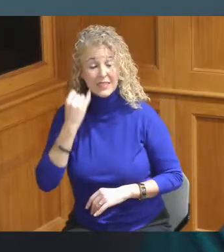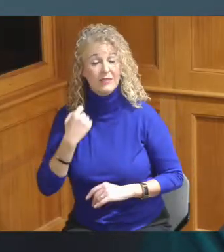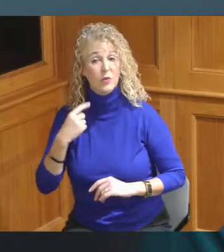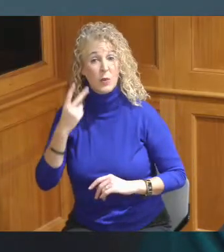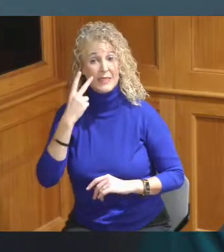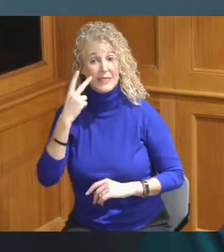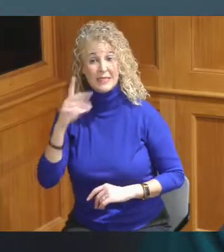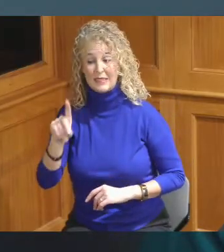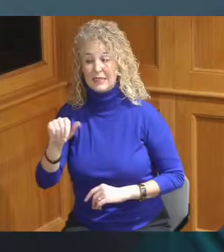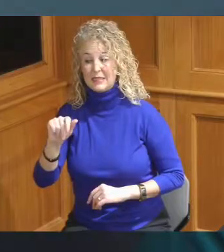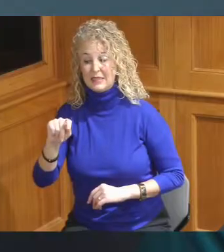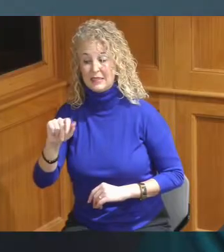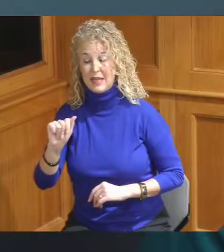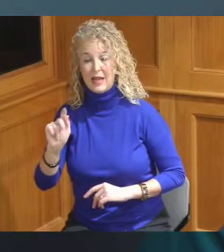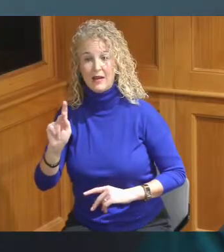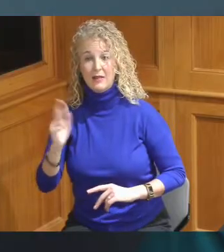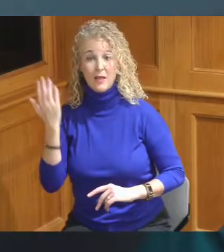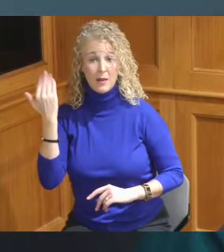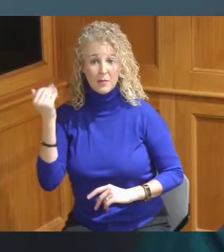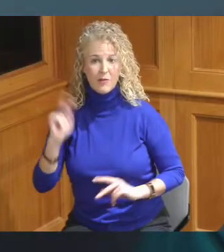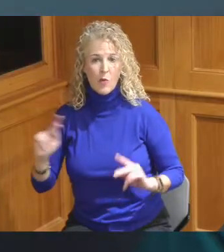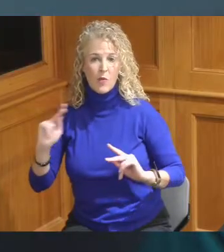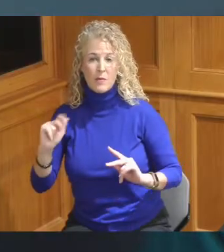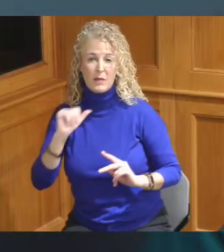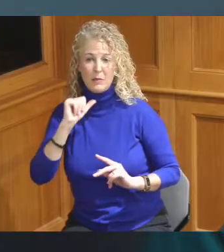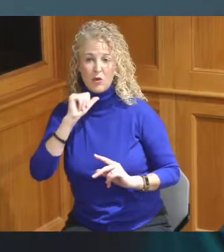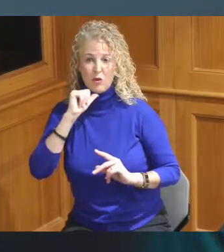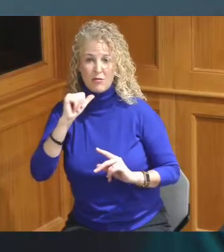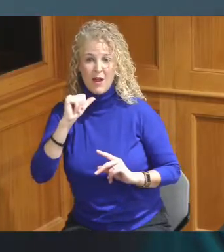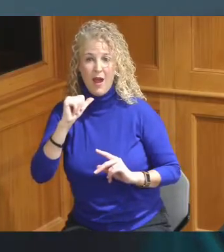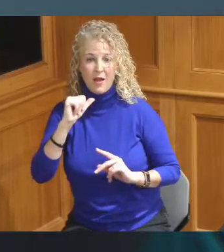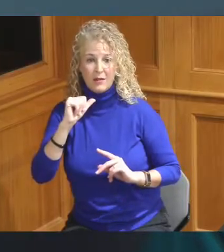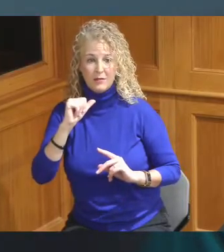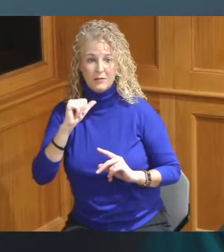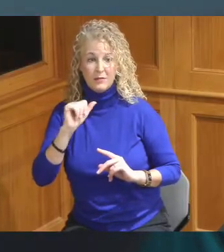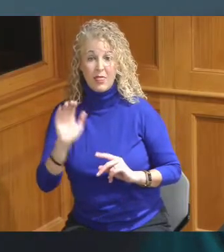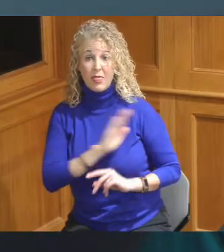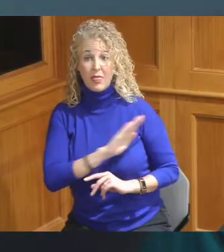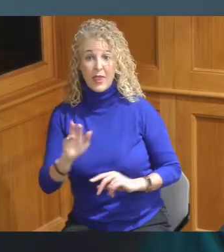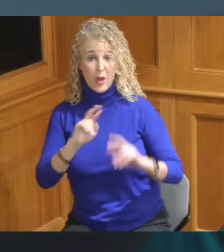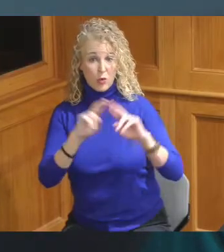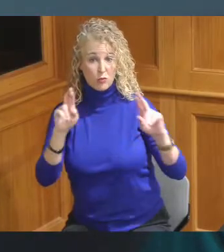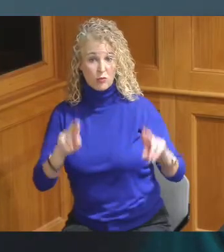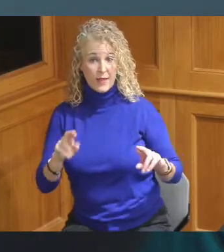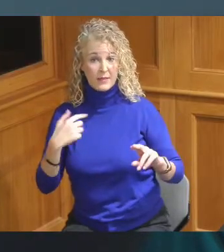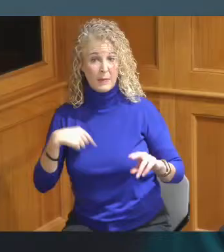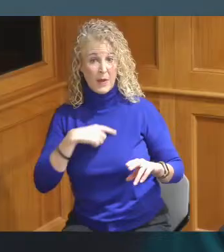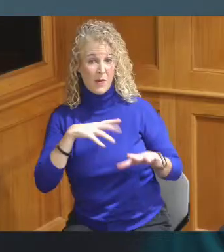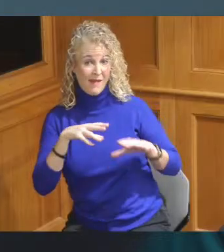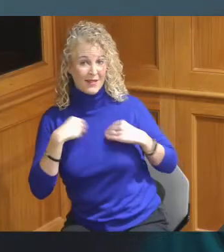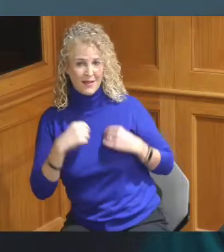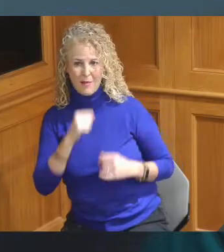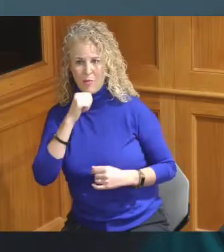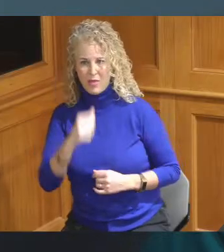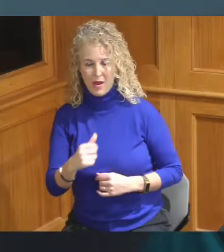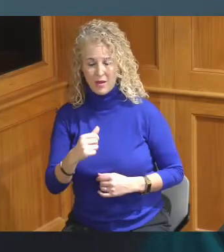people were not even given the opportunities to even have their resumés read. And so it wasn't the